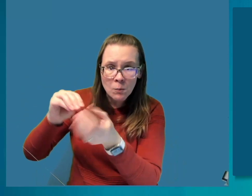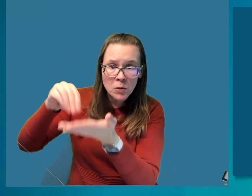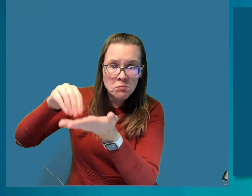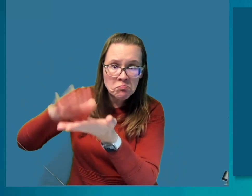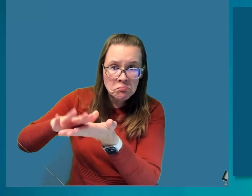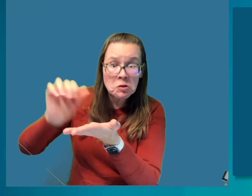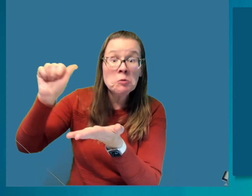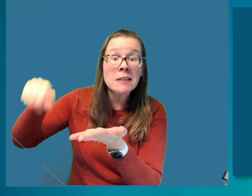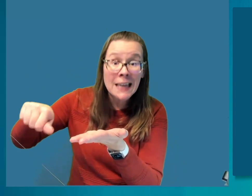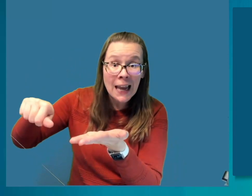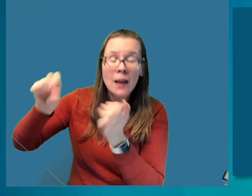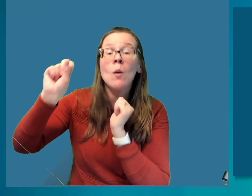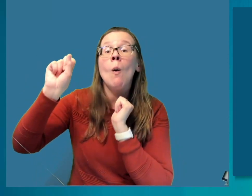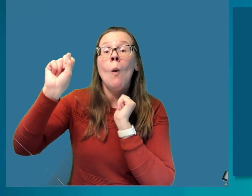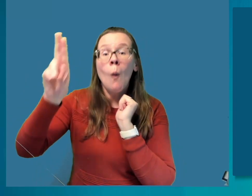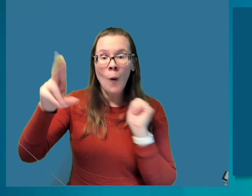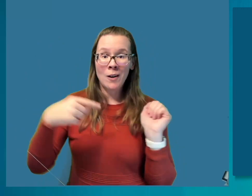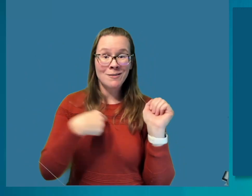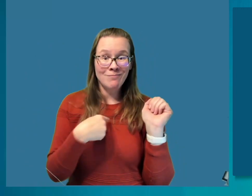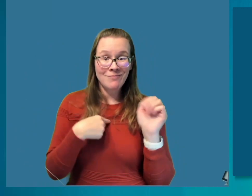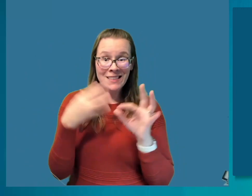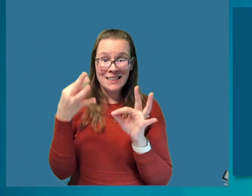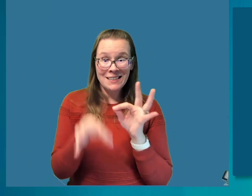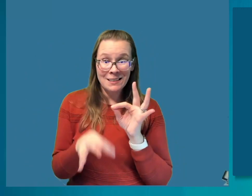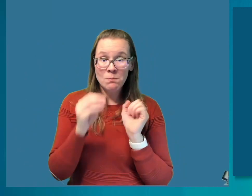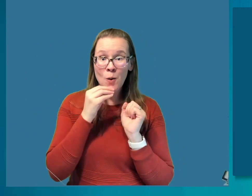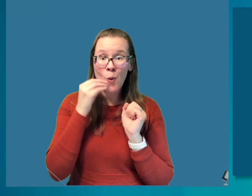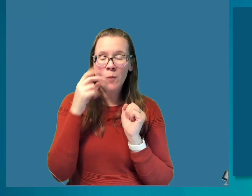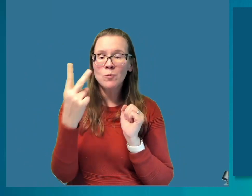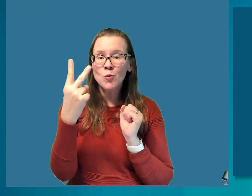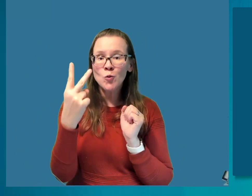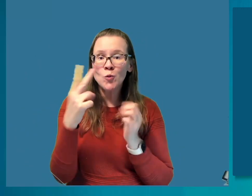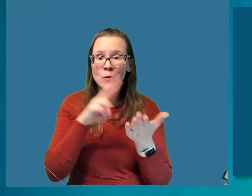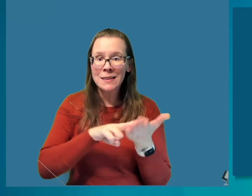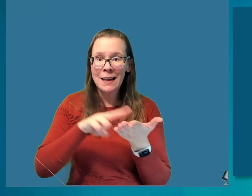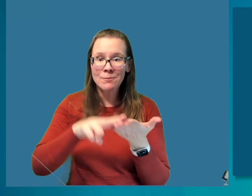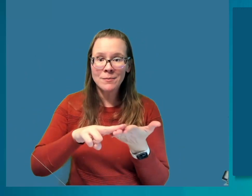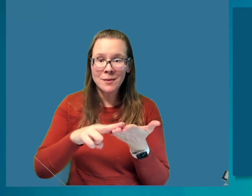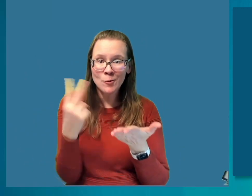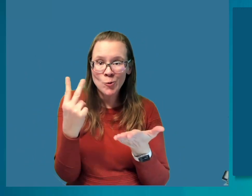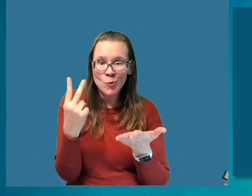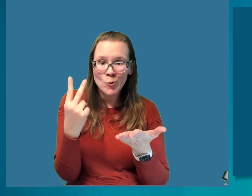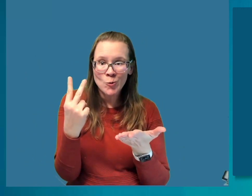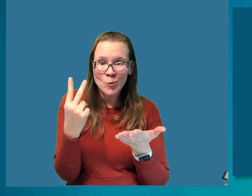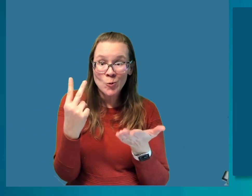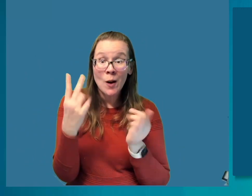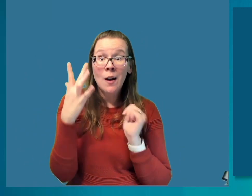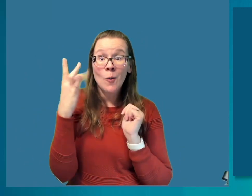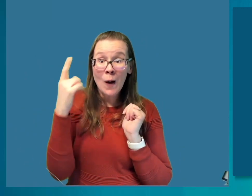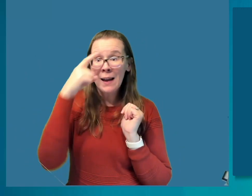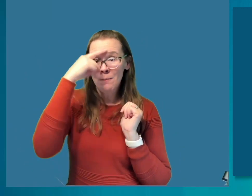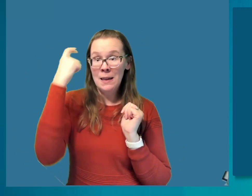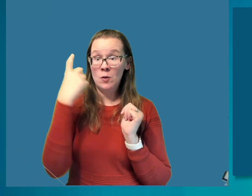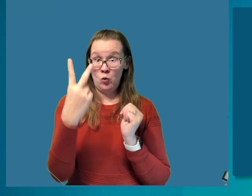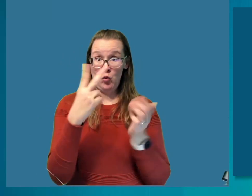exact price, if you have time. Or, if you are like me, you will just donate a little extra to the